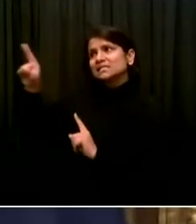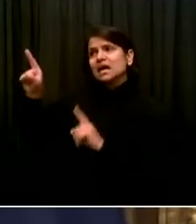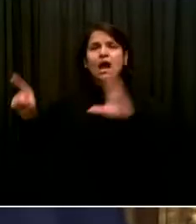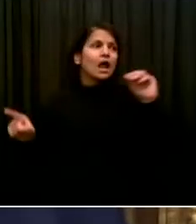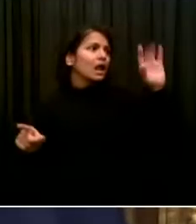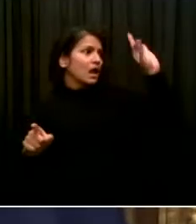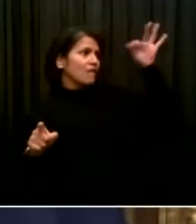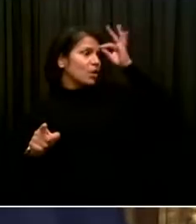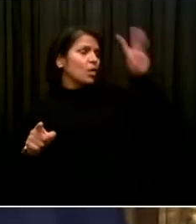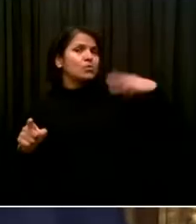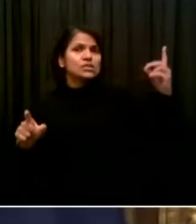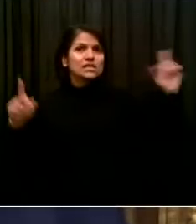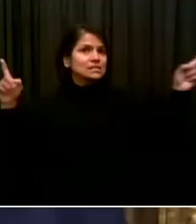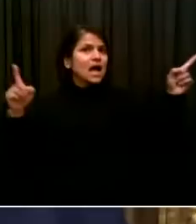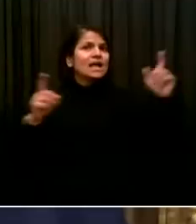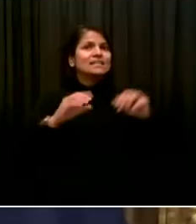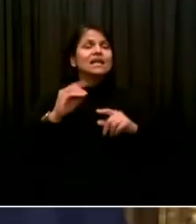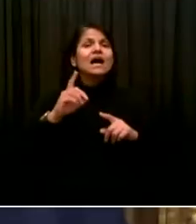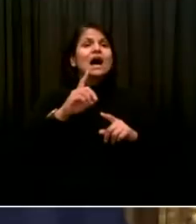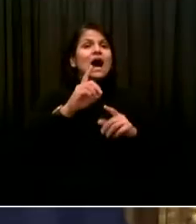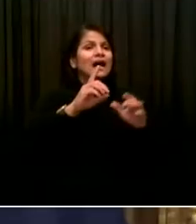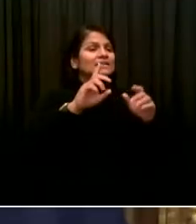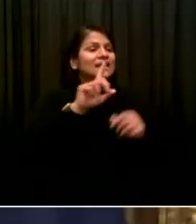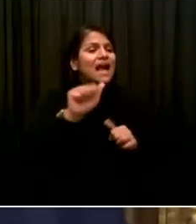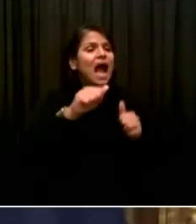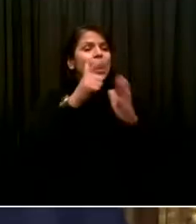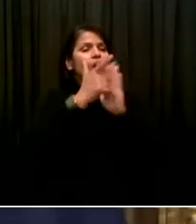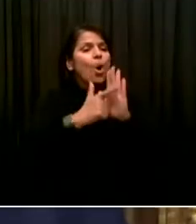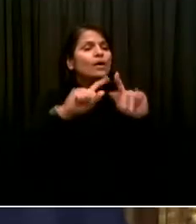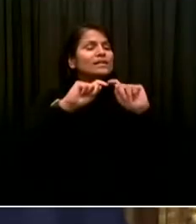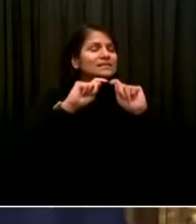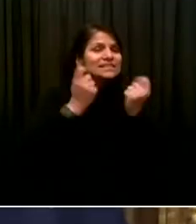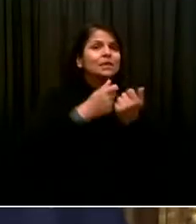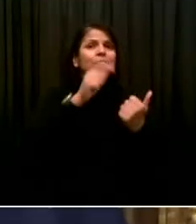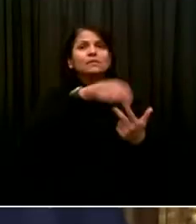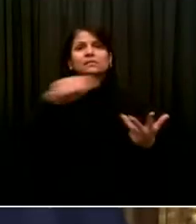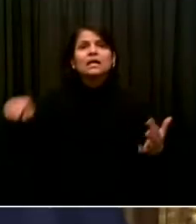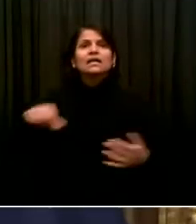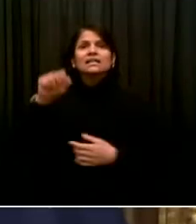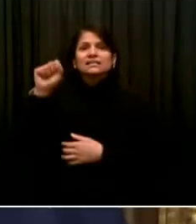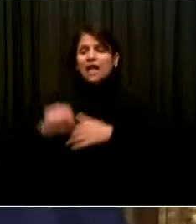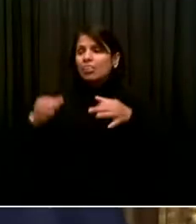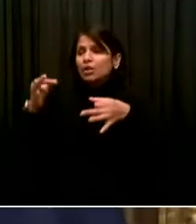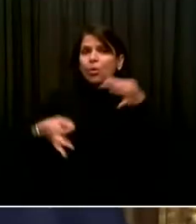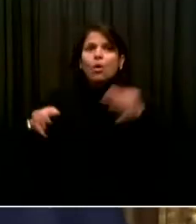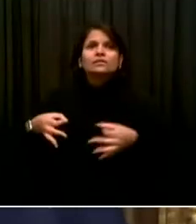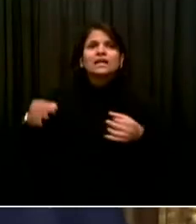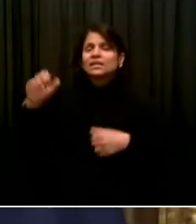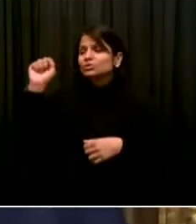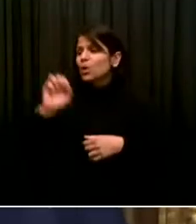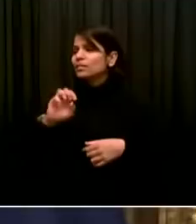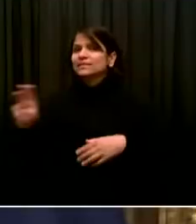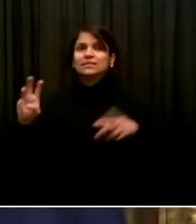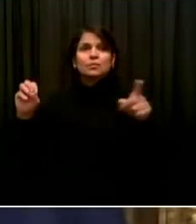SUPPORT FROM NEW YORK STATE, FEDERAL PARTNERS, DISTRICT ATTORNEYS, THE UNITED STATES SOUTHERN AND